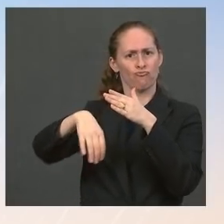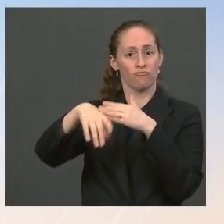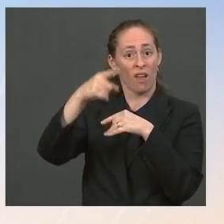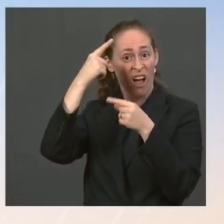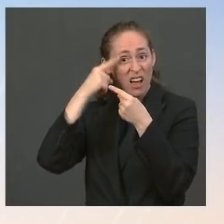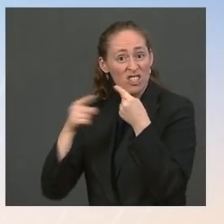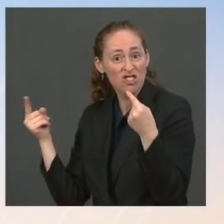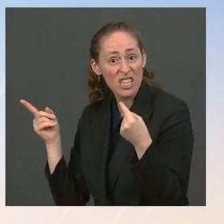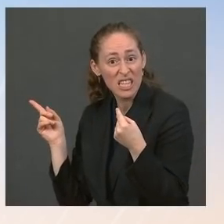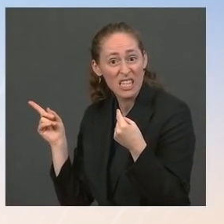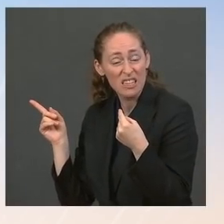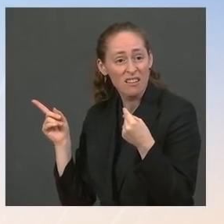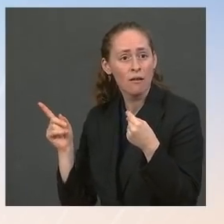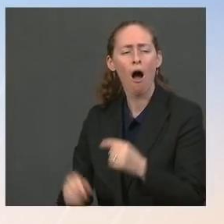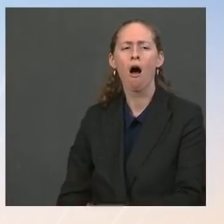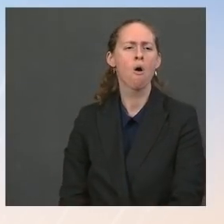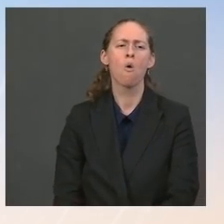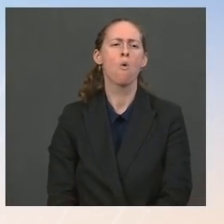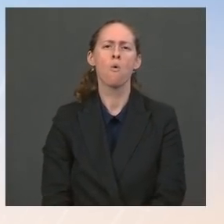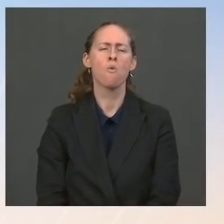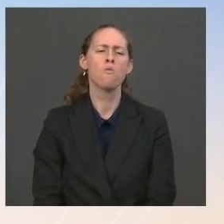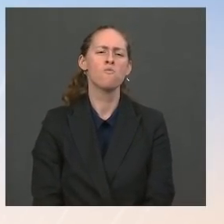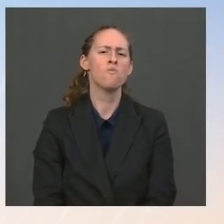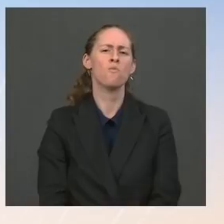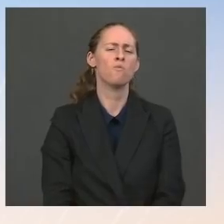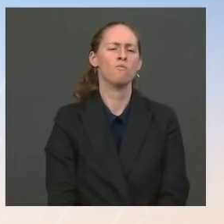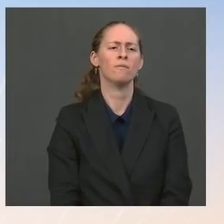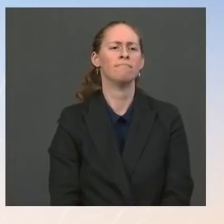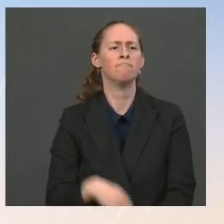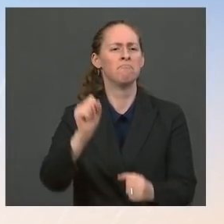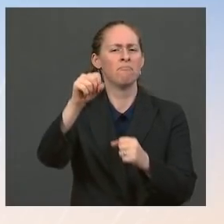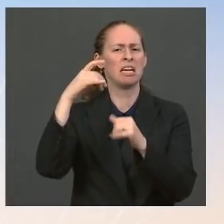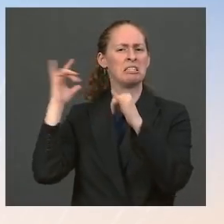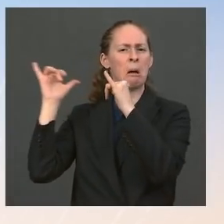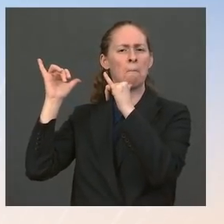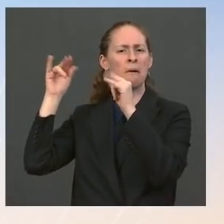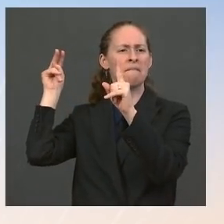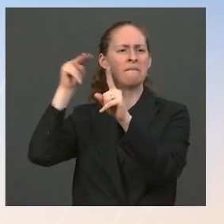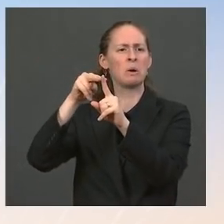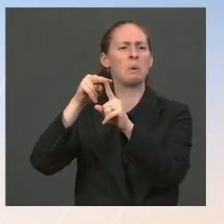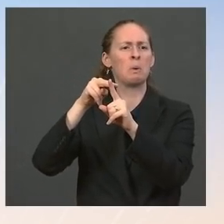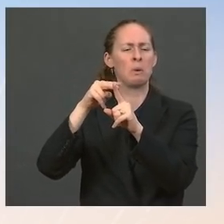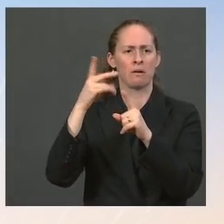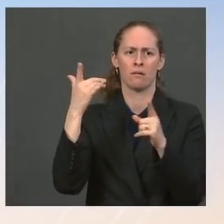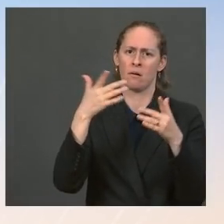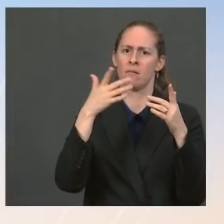I know the President was echoing the sentiments of the American public in response to the images